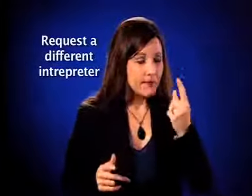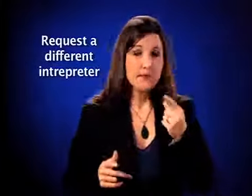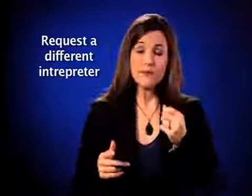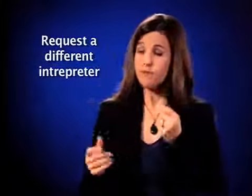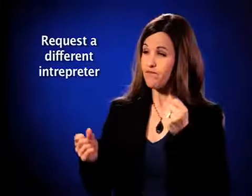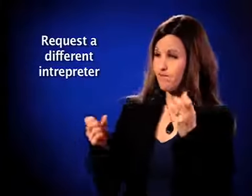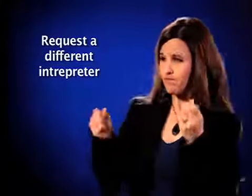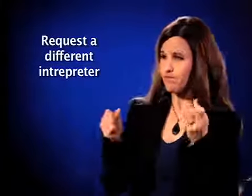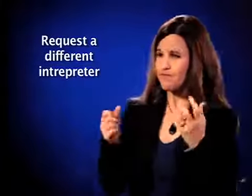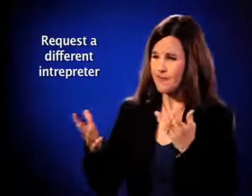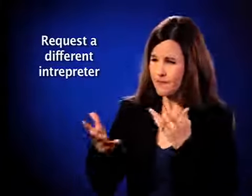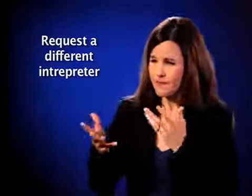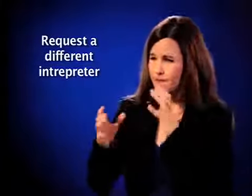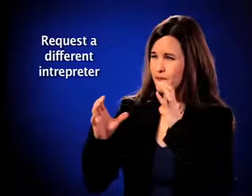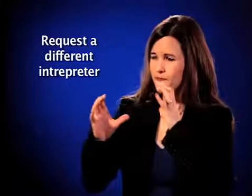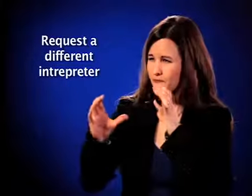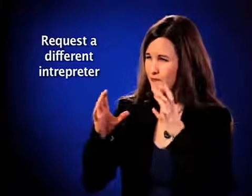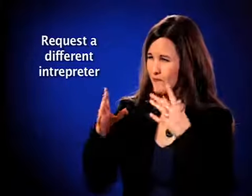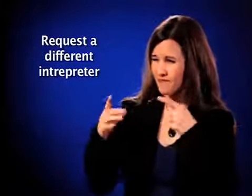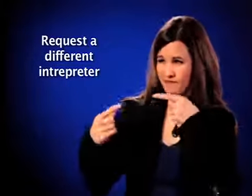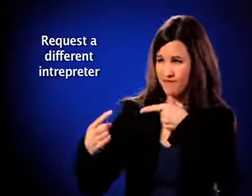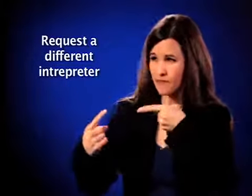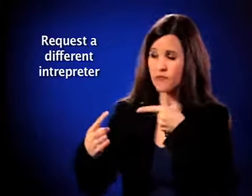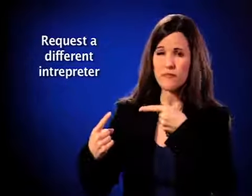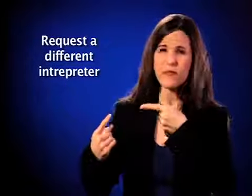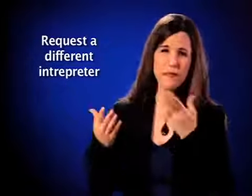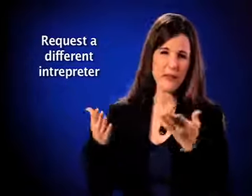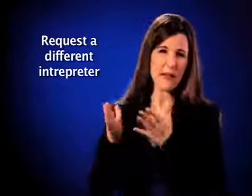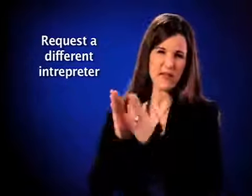you should request a different interpreter.